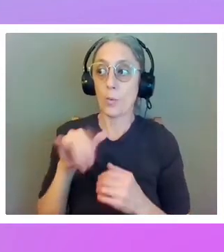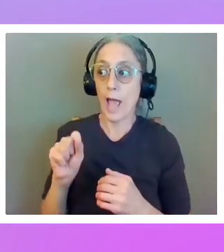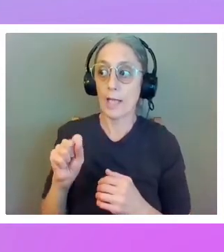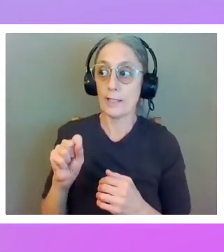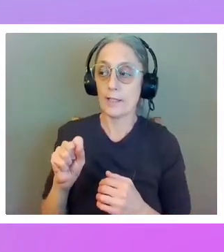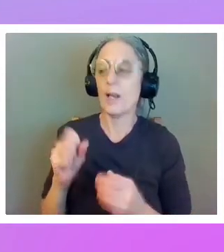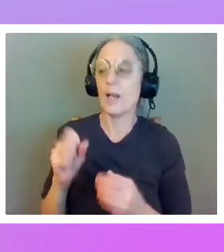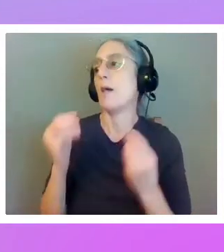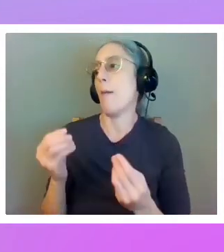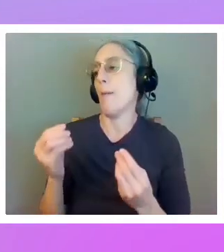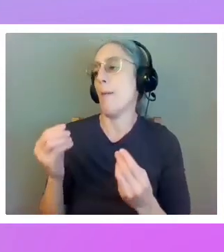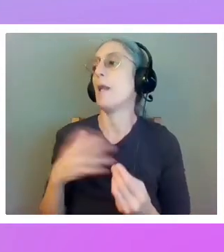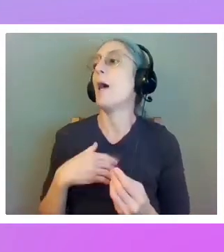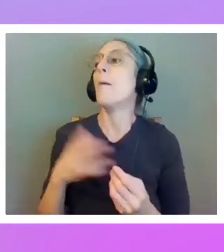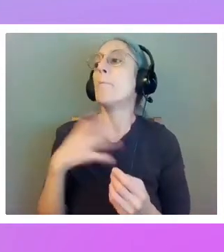My momma taught me better than that.